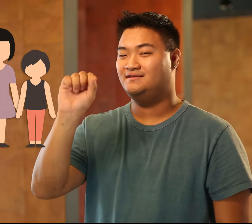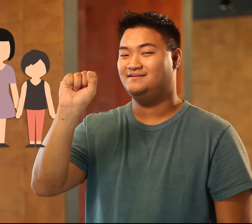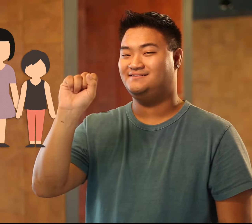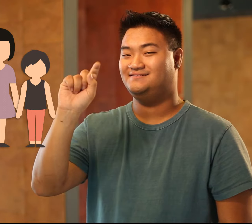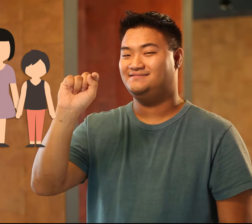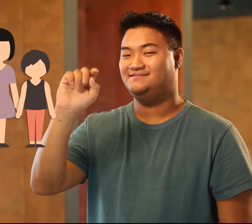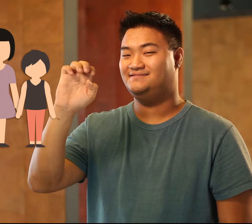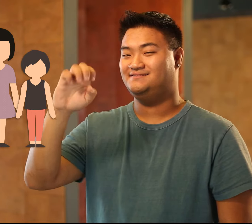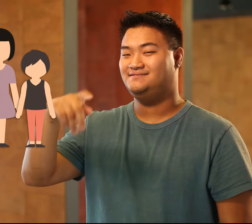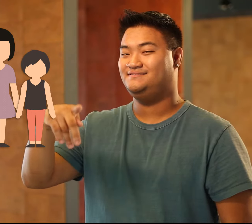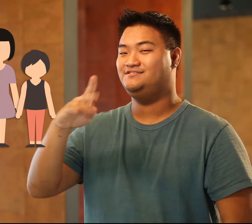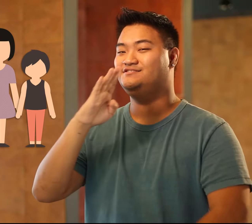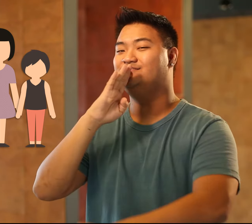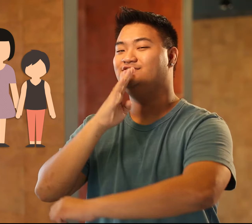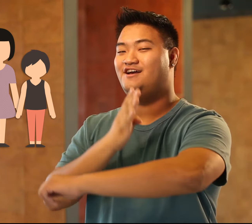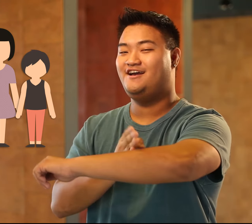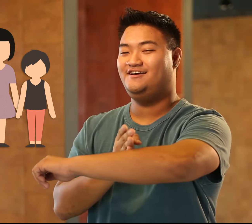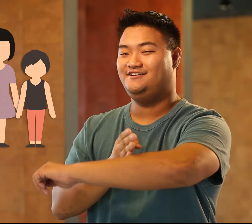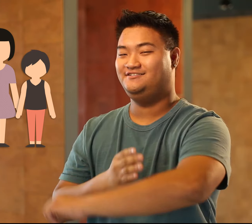step daughter